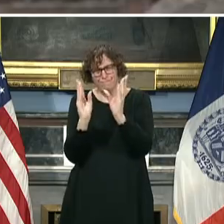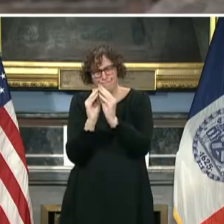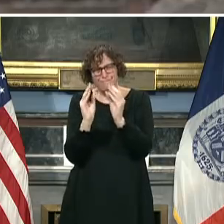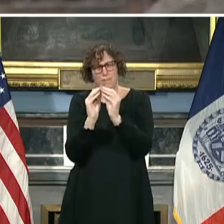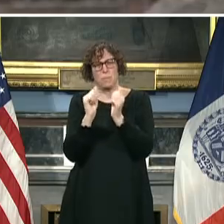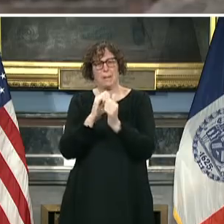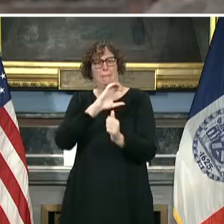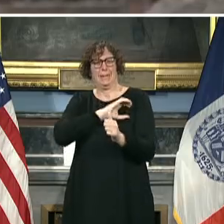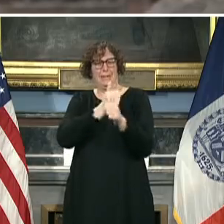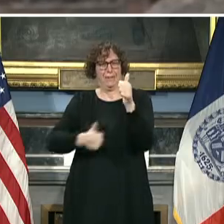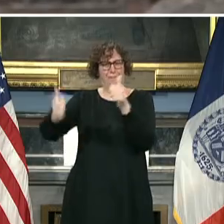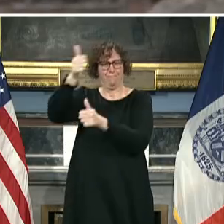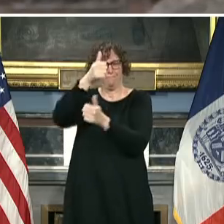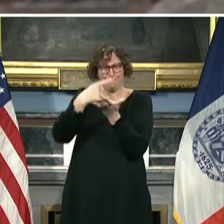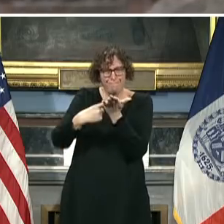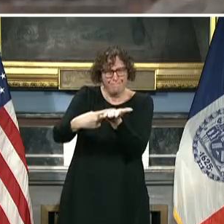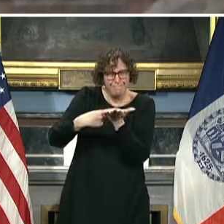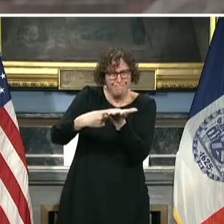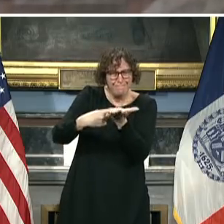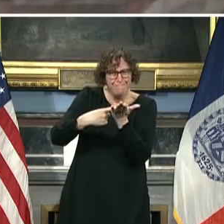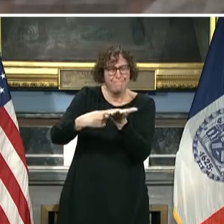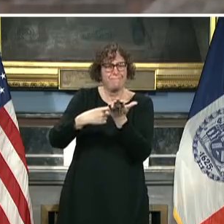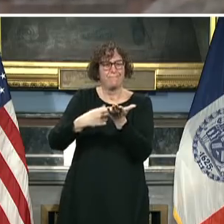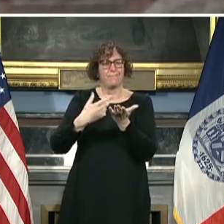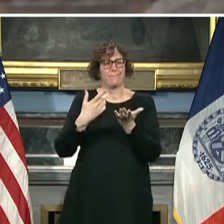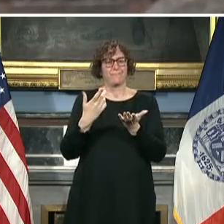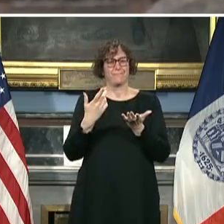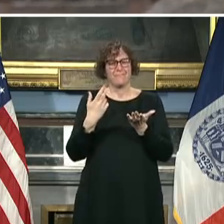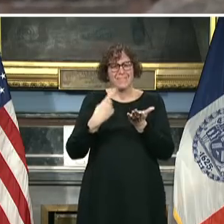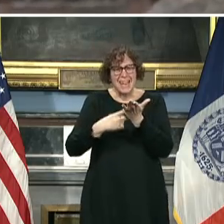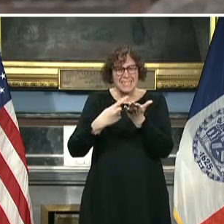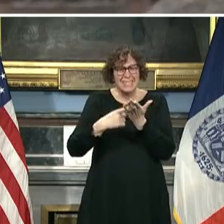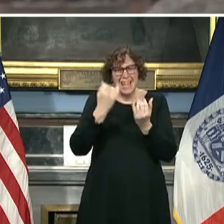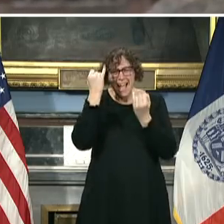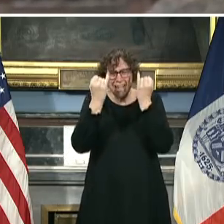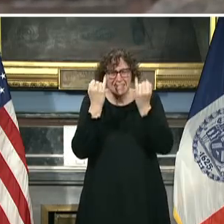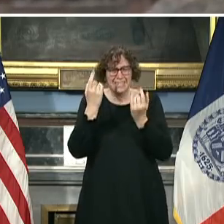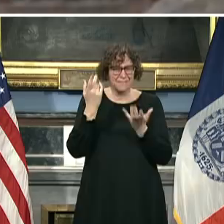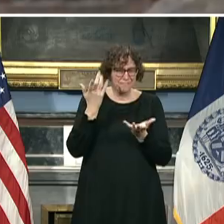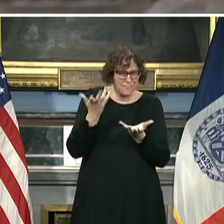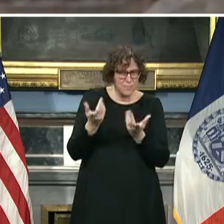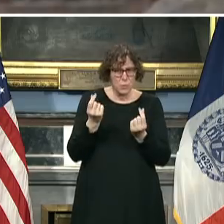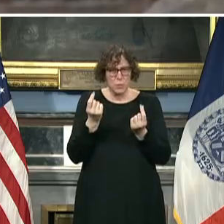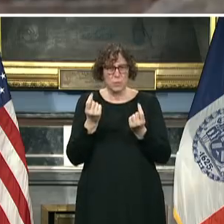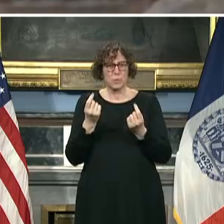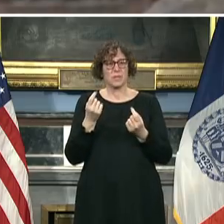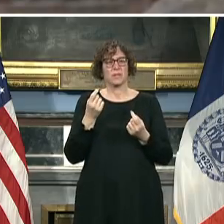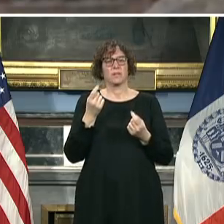CONSISTENTLY TALK WITH COMMISSIONER SHEA AND OTHER COMMISSIONERS WHO